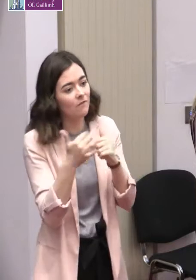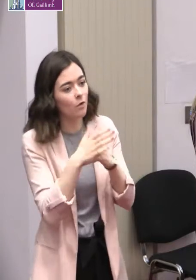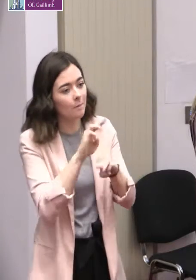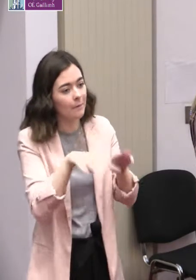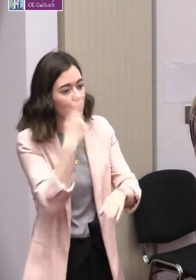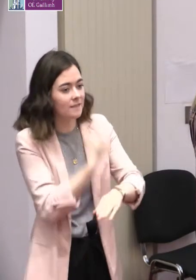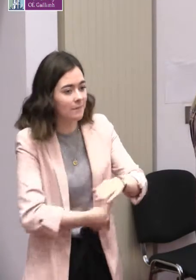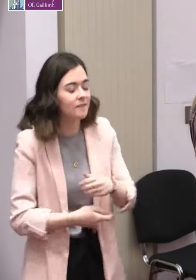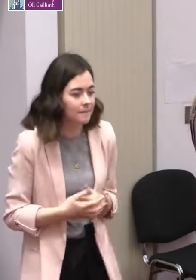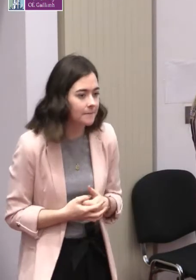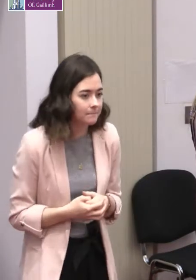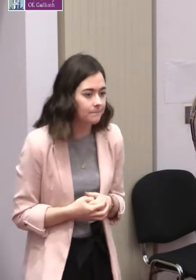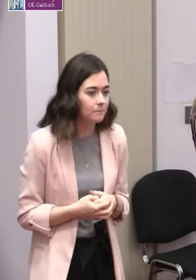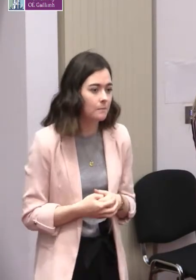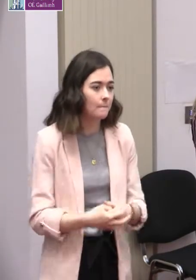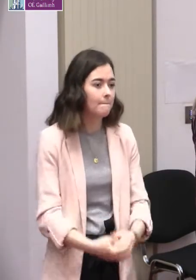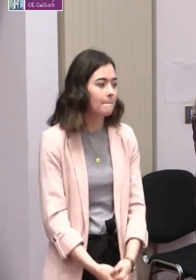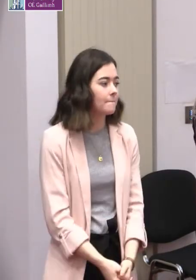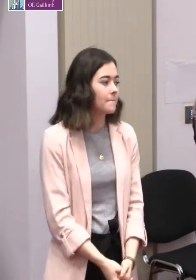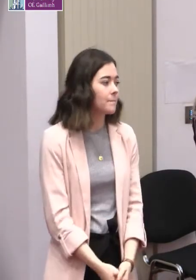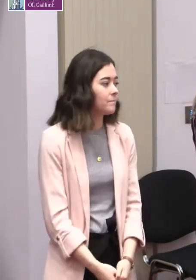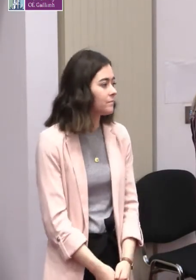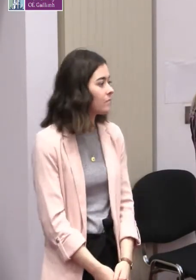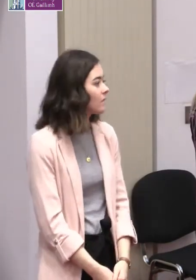make our self-help more accessible in that respect.